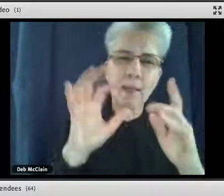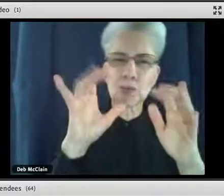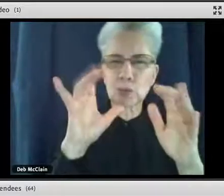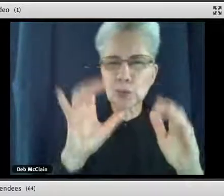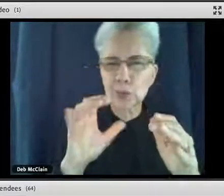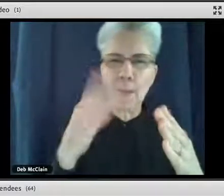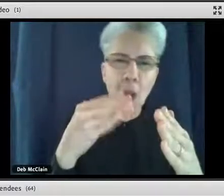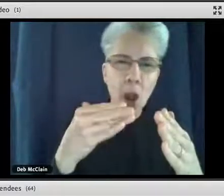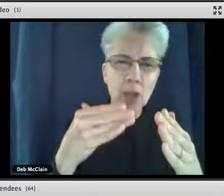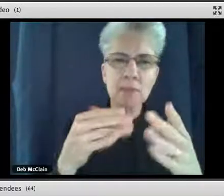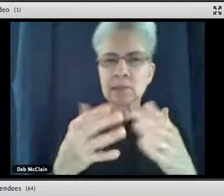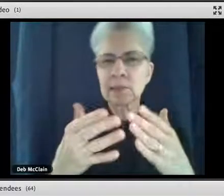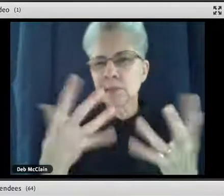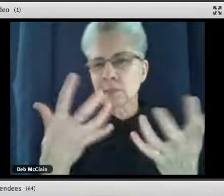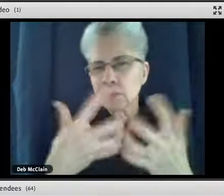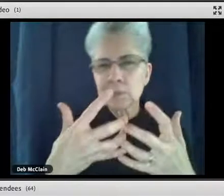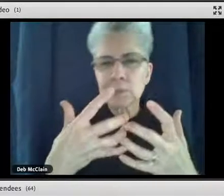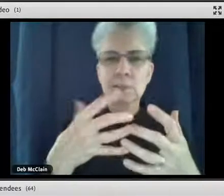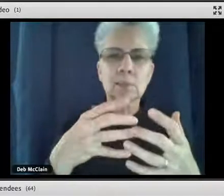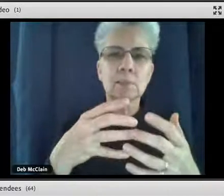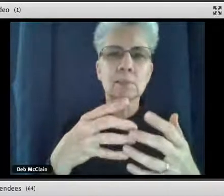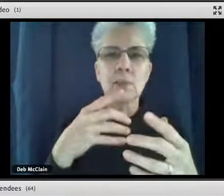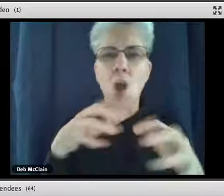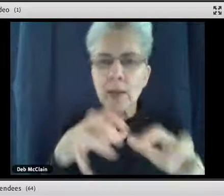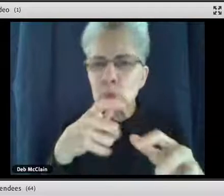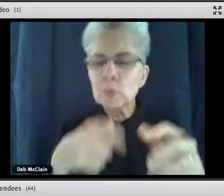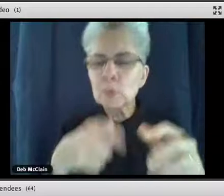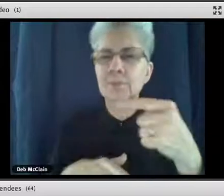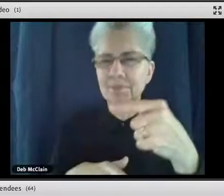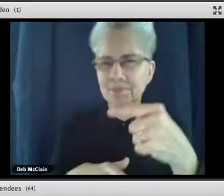and music parts. So those are the type of information